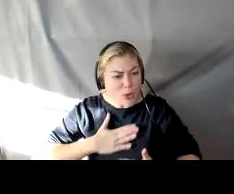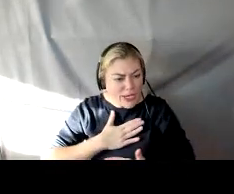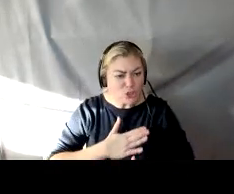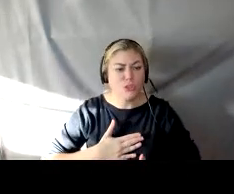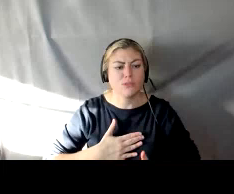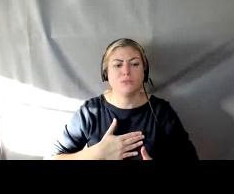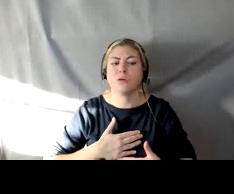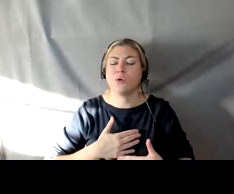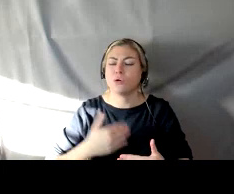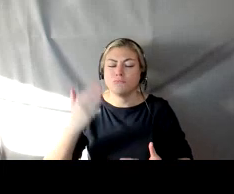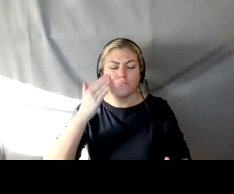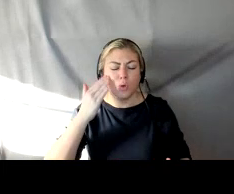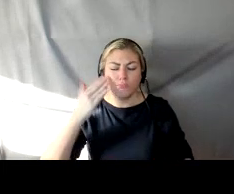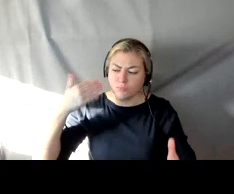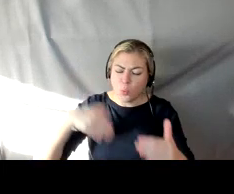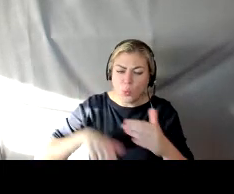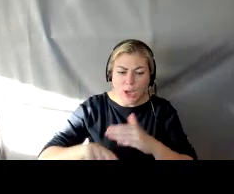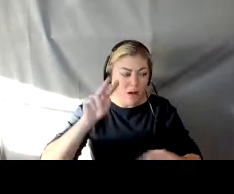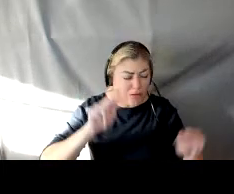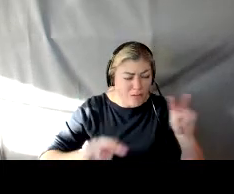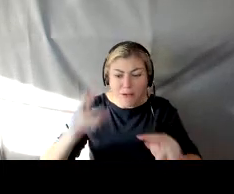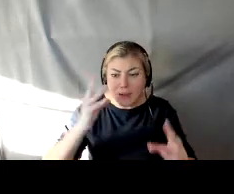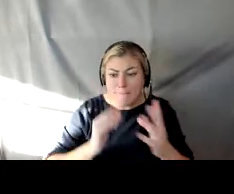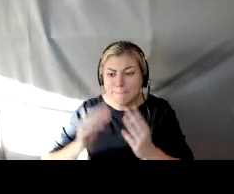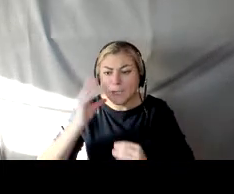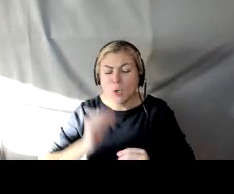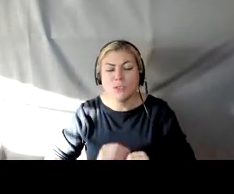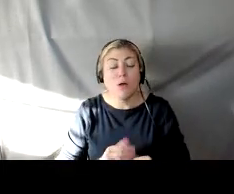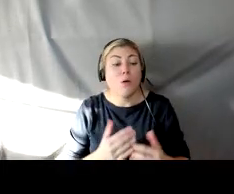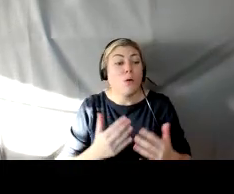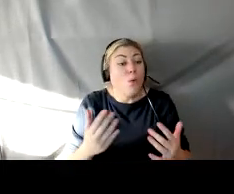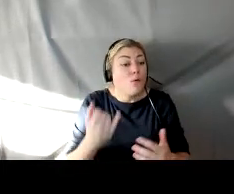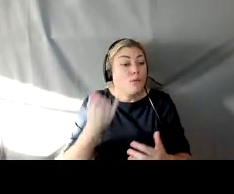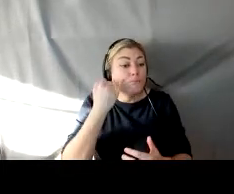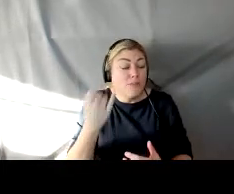Are there other things that that a national heritage area may help